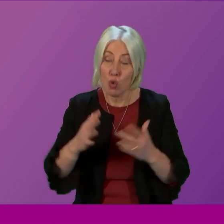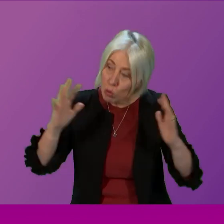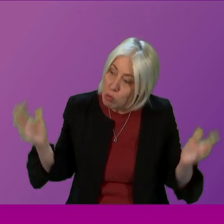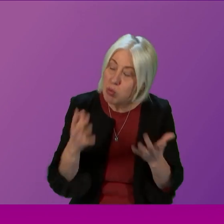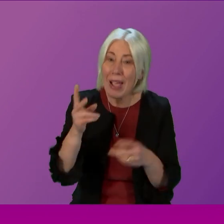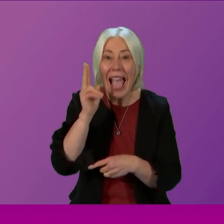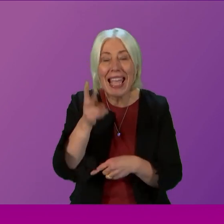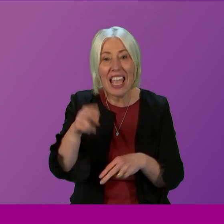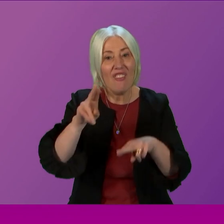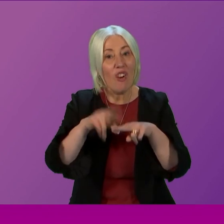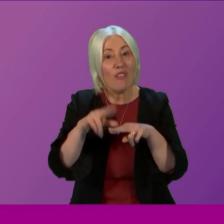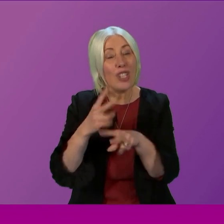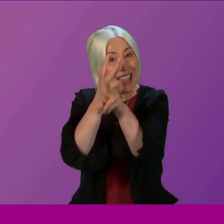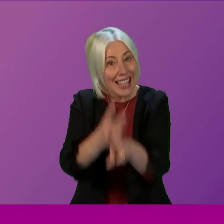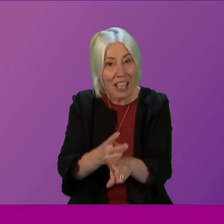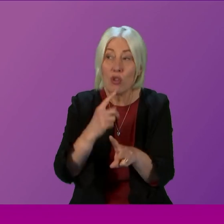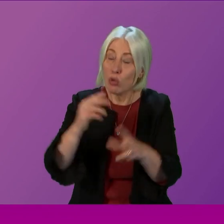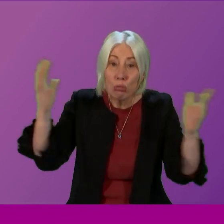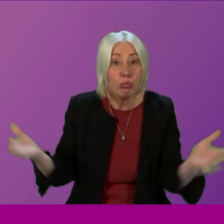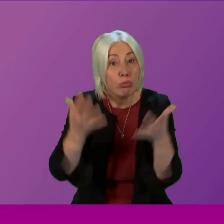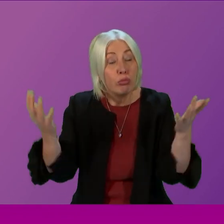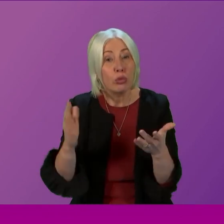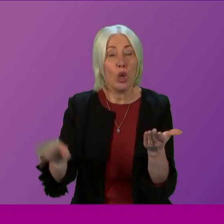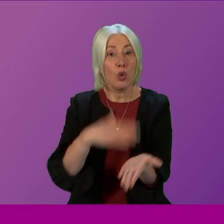foster carers to come forward and help to ensure that children and young people who are waiting to